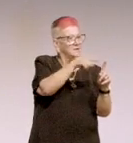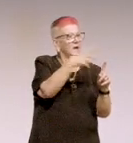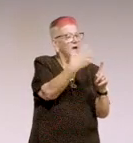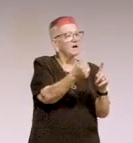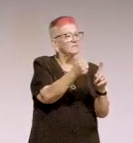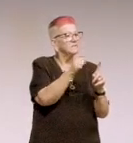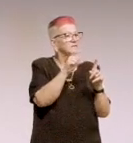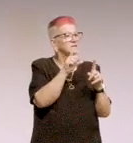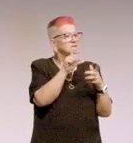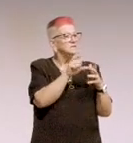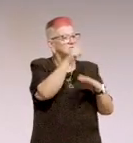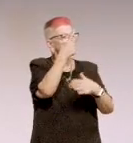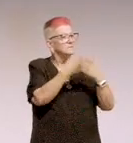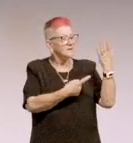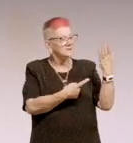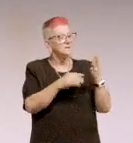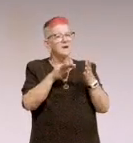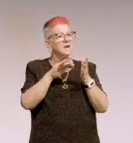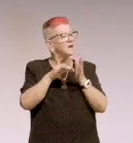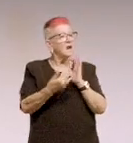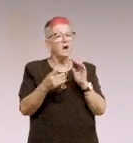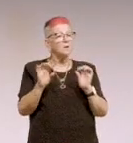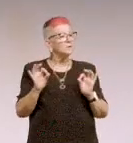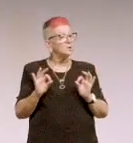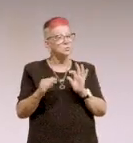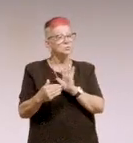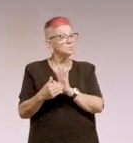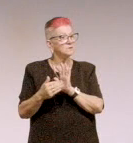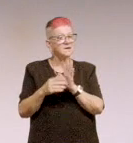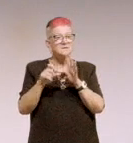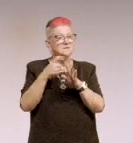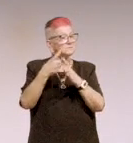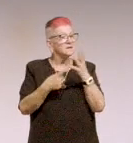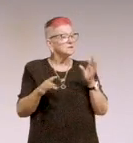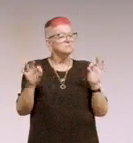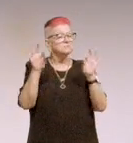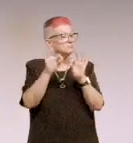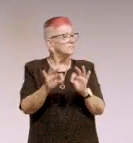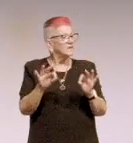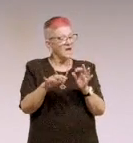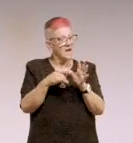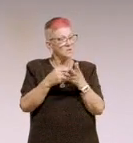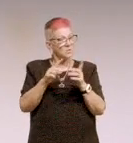Today, it is not just a personal attribute, it is a different